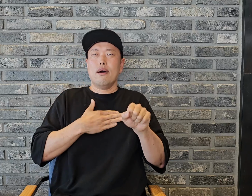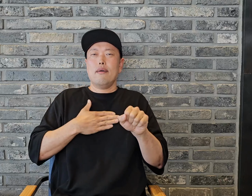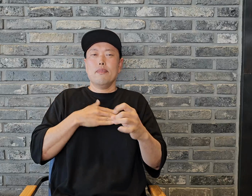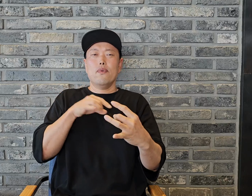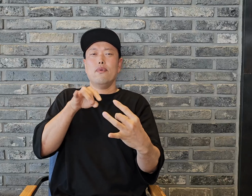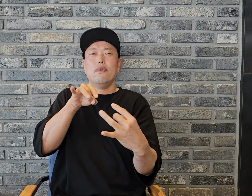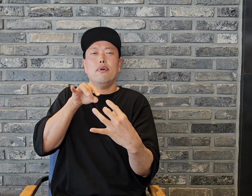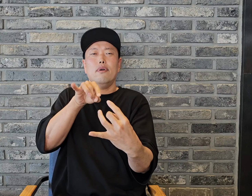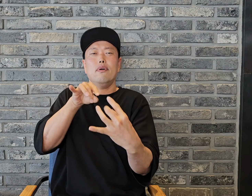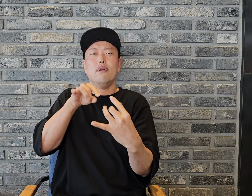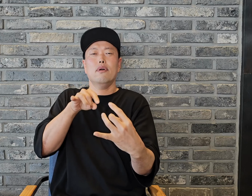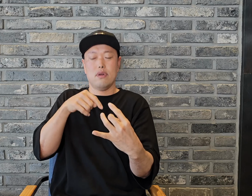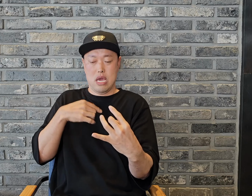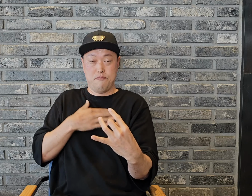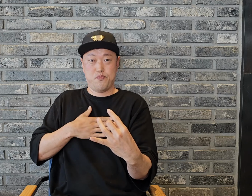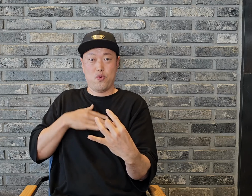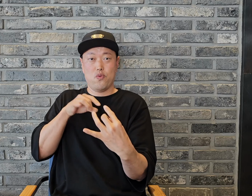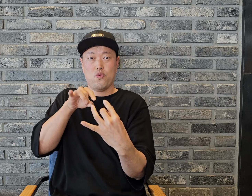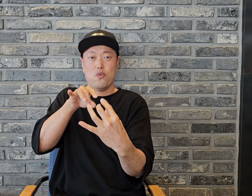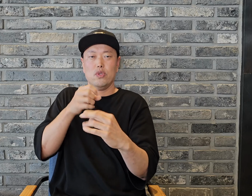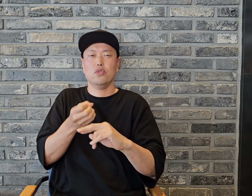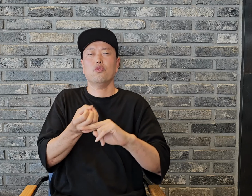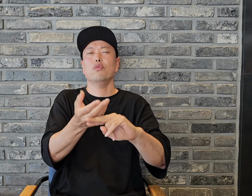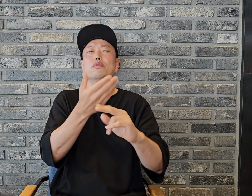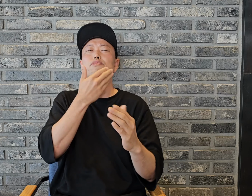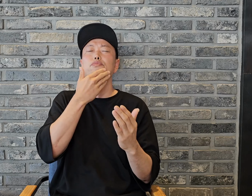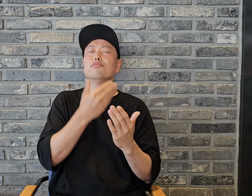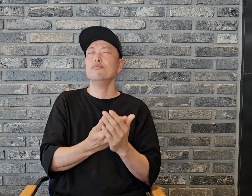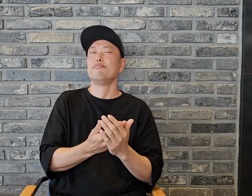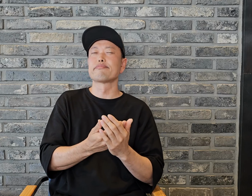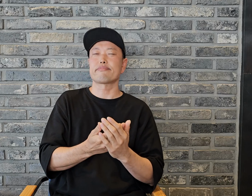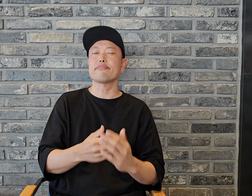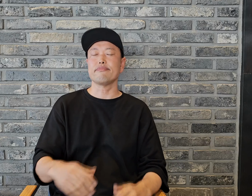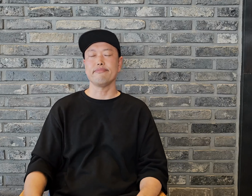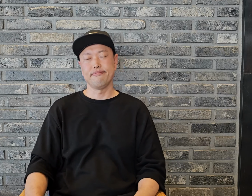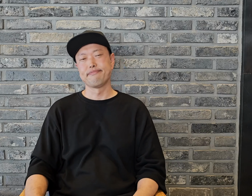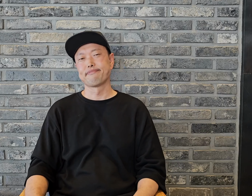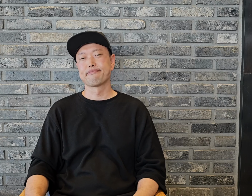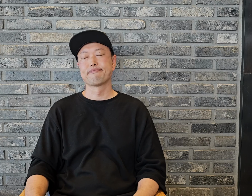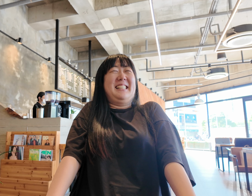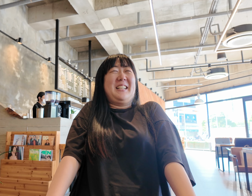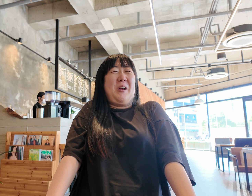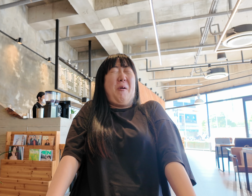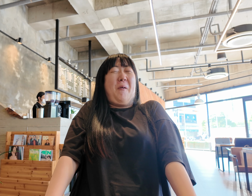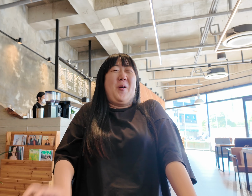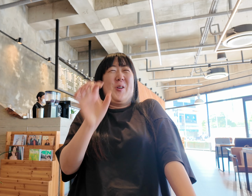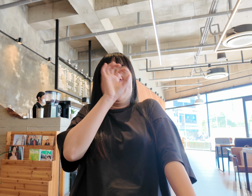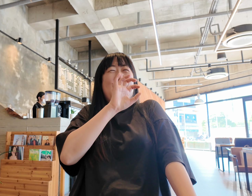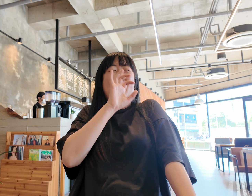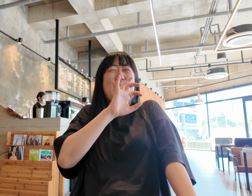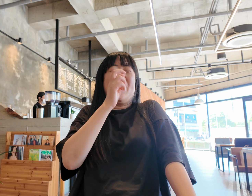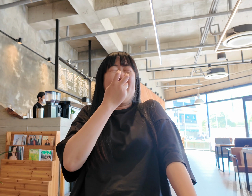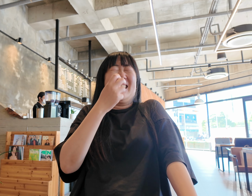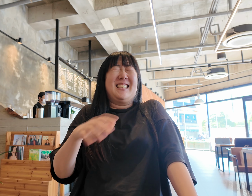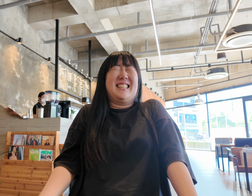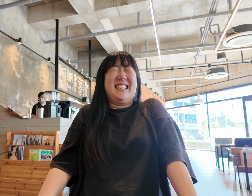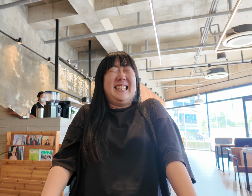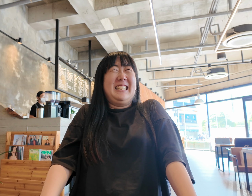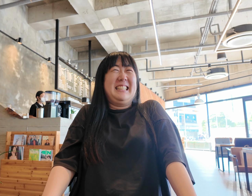the emotion will be deeply conveyed to the viewers. That's why it's very important to convey emotion. What should I do with practice?